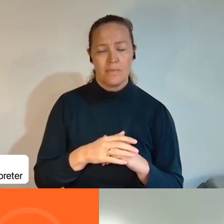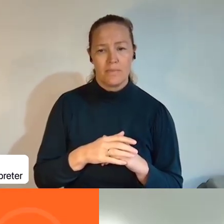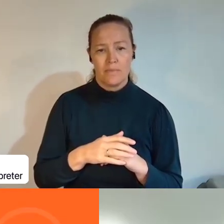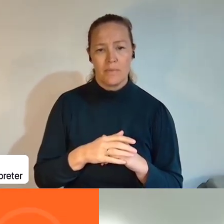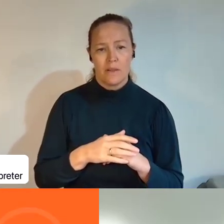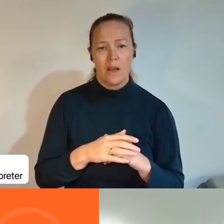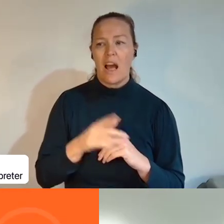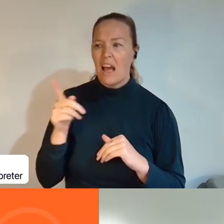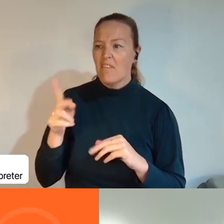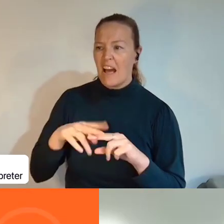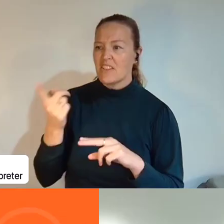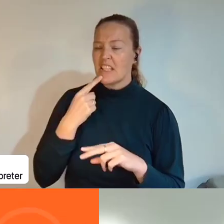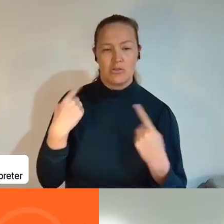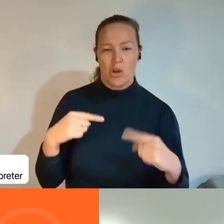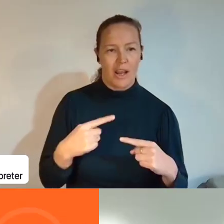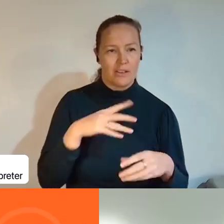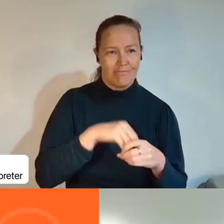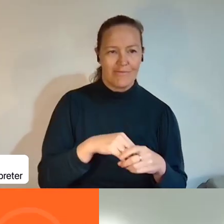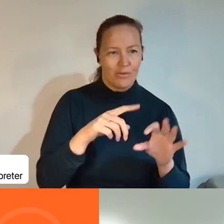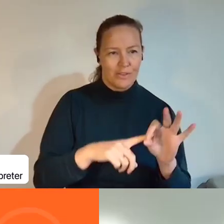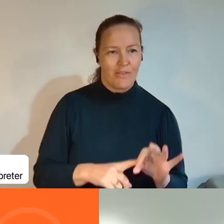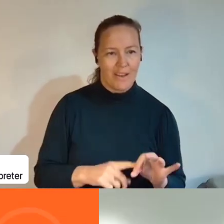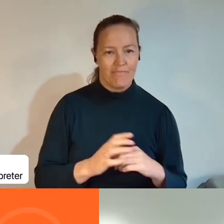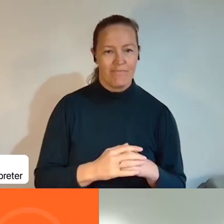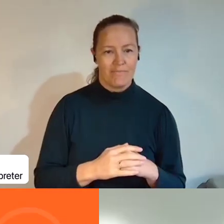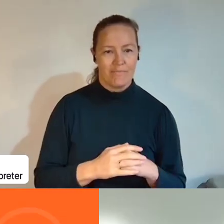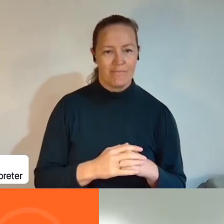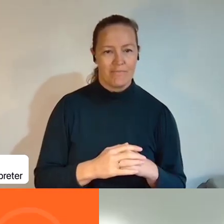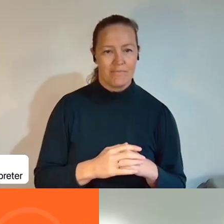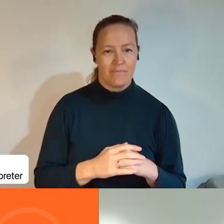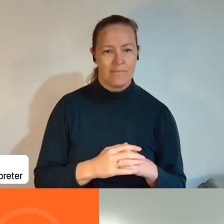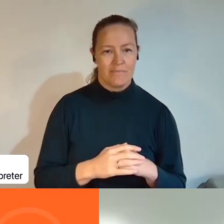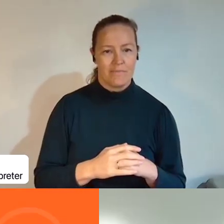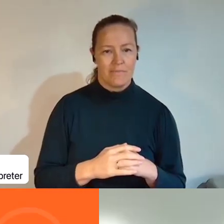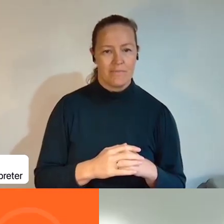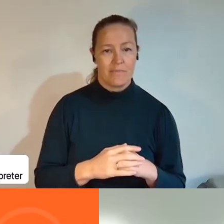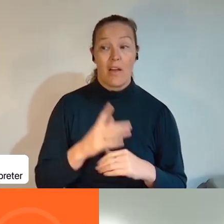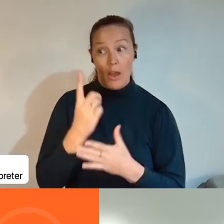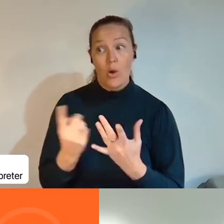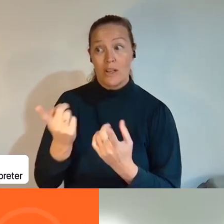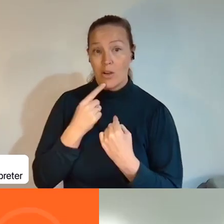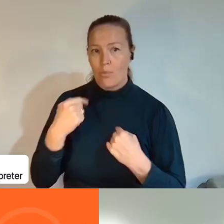allowed. She only said to me, no one actually said to the person, "Hey, you're not allowed to